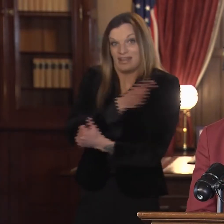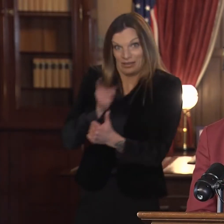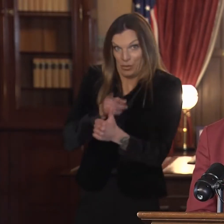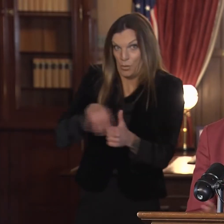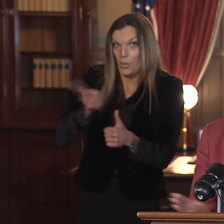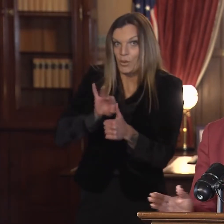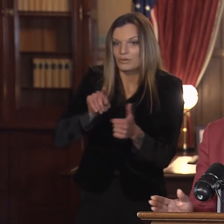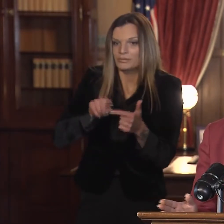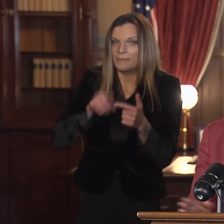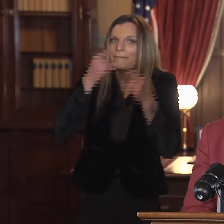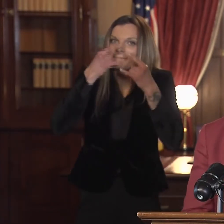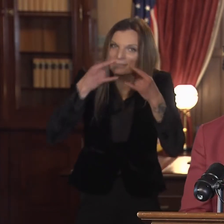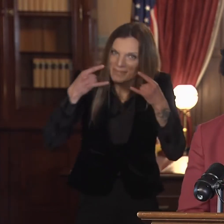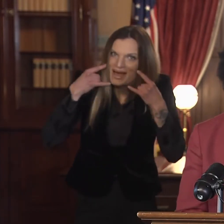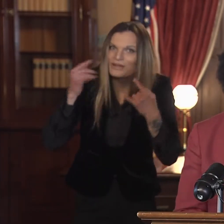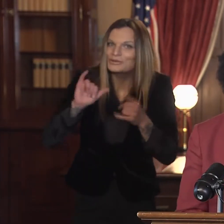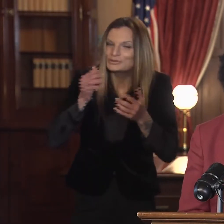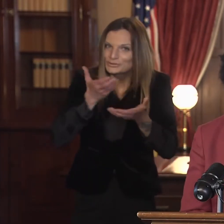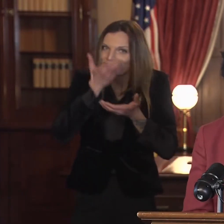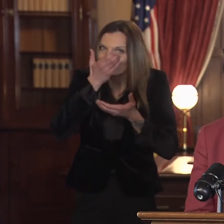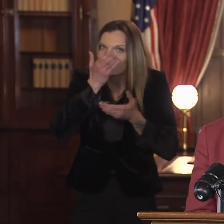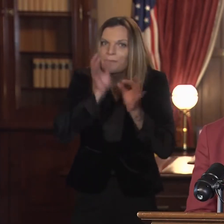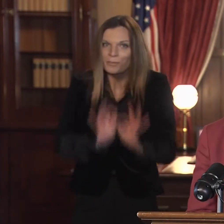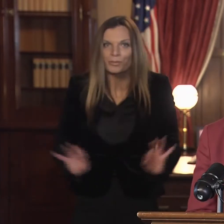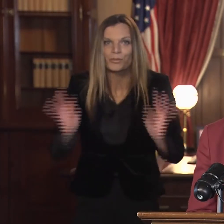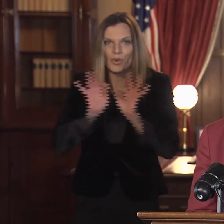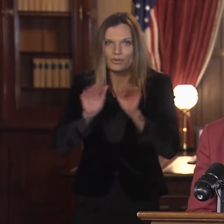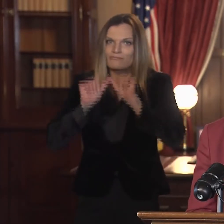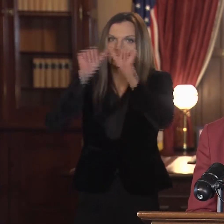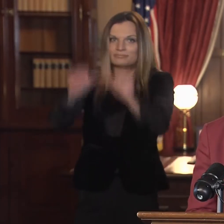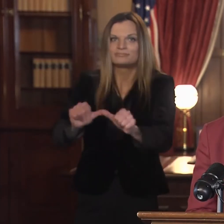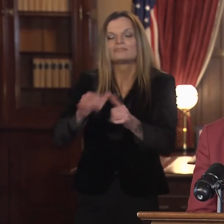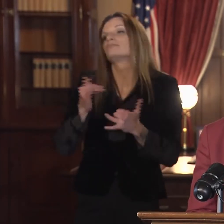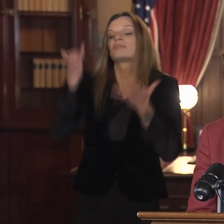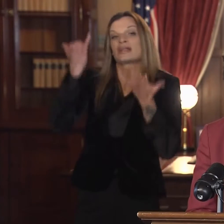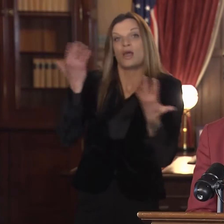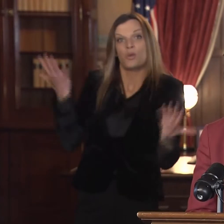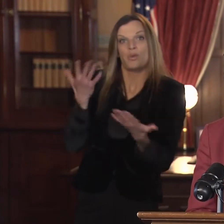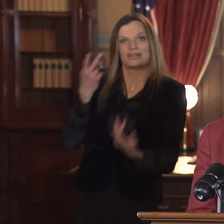TO CONTINUE TO DO EVEN IF YOU GOT YOUR VACCINE IS TO WEAR A